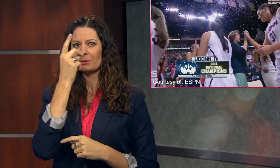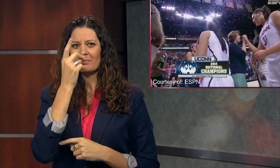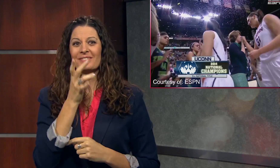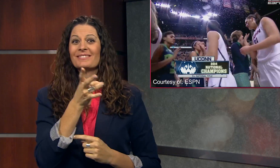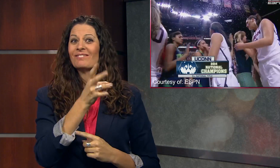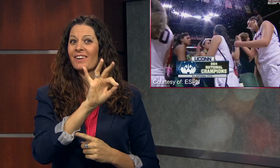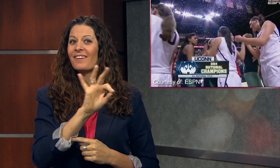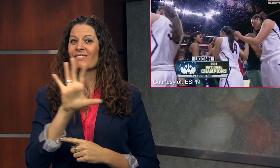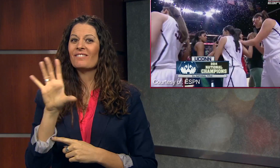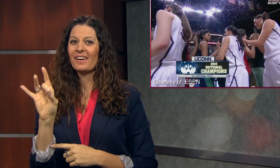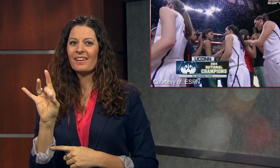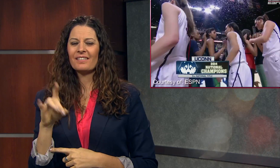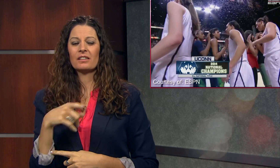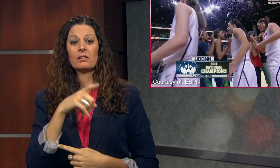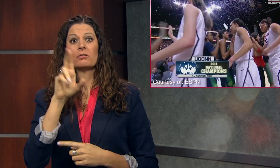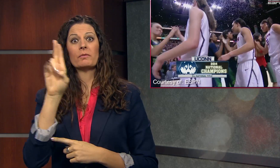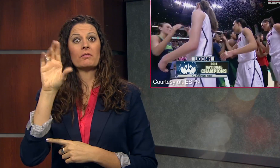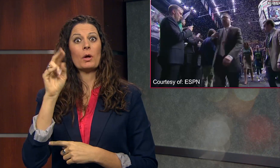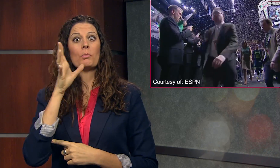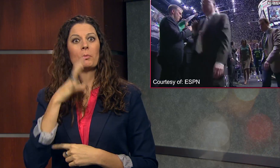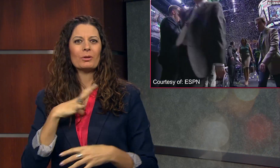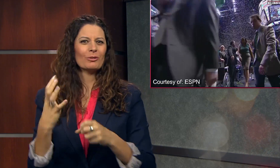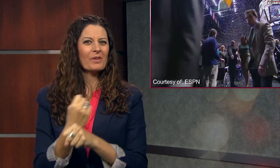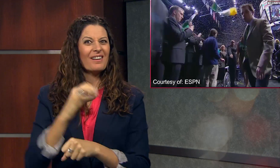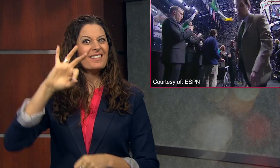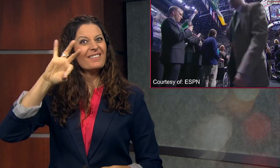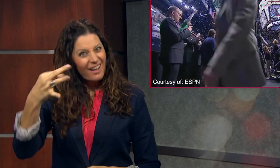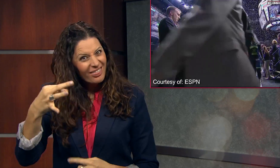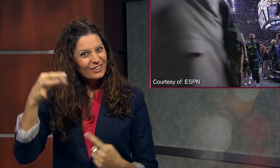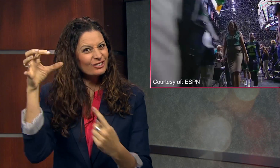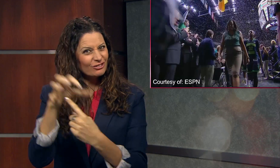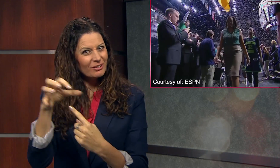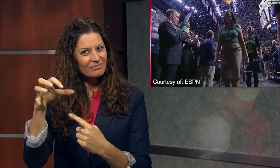THE LADIES FINISHED THE CHAMPIONSHIP GAME AGAINST NOTRE DAME -- 79 TO 58 FOR THEIR RECORD